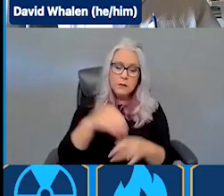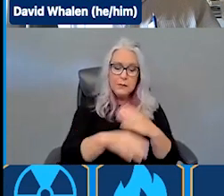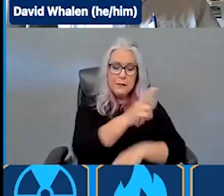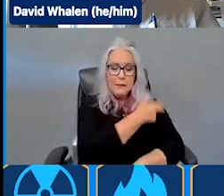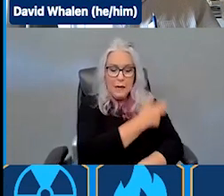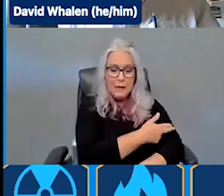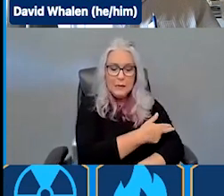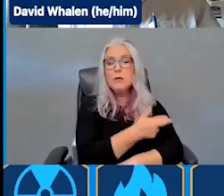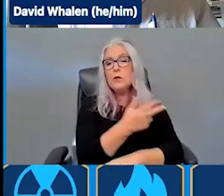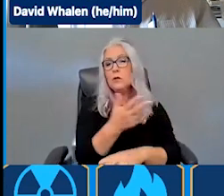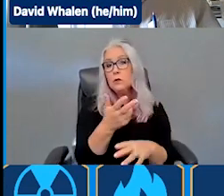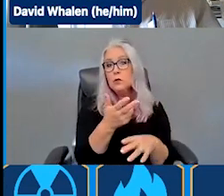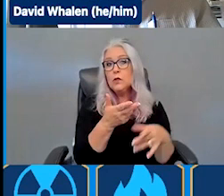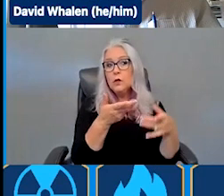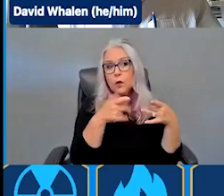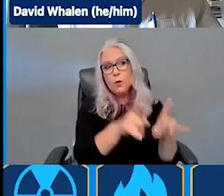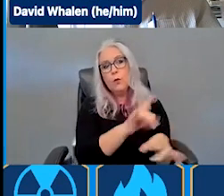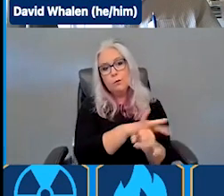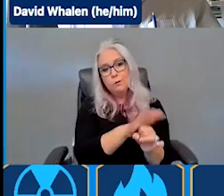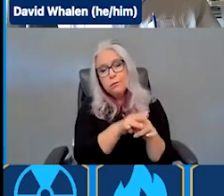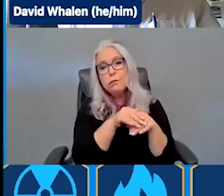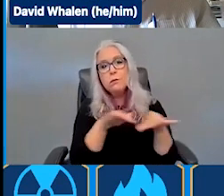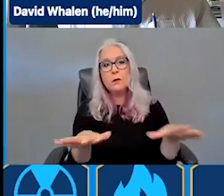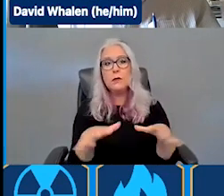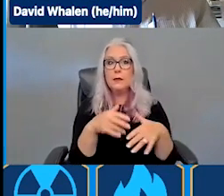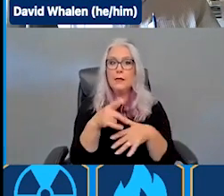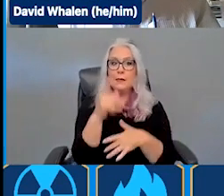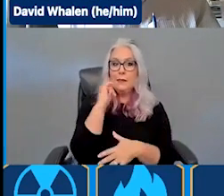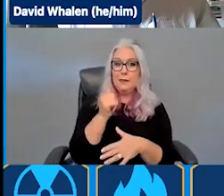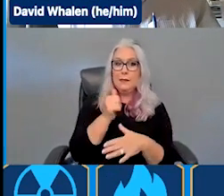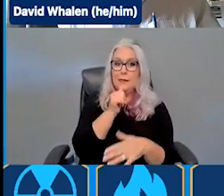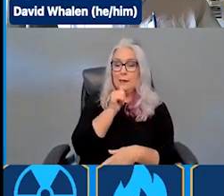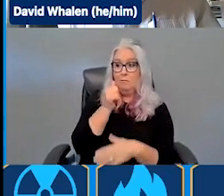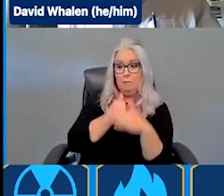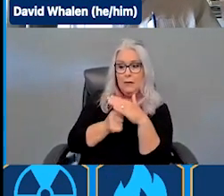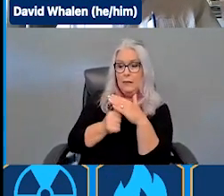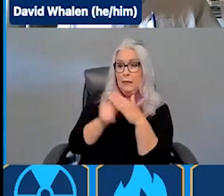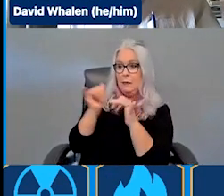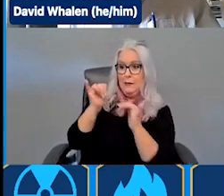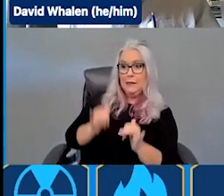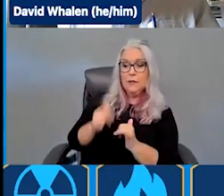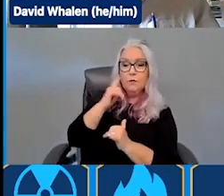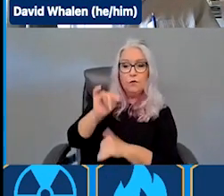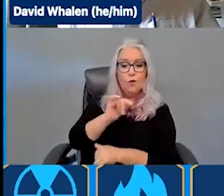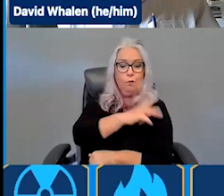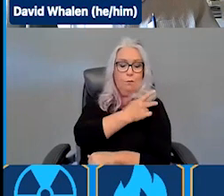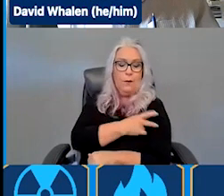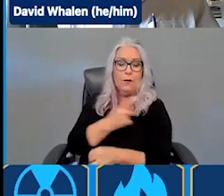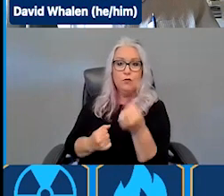studies throughout the pandemic hidden systems for visitation exceptions and patient advocacy. So you would sometimes have like